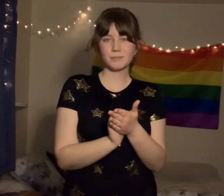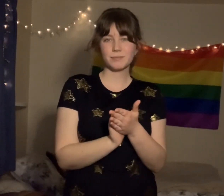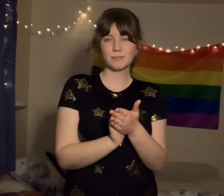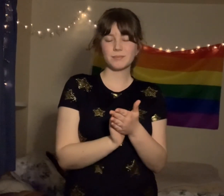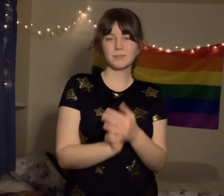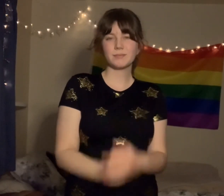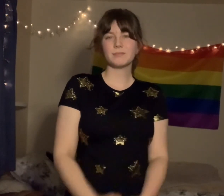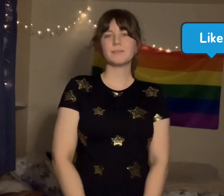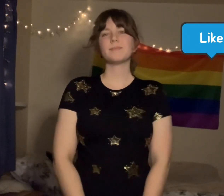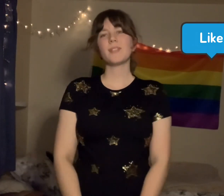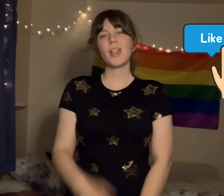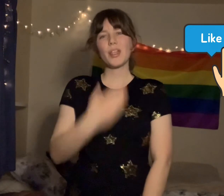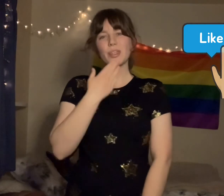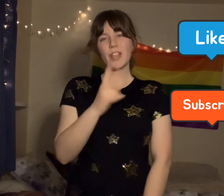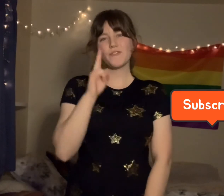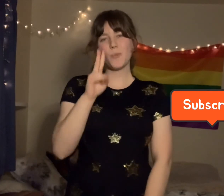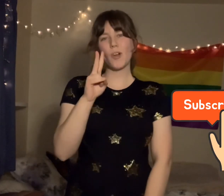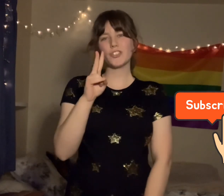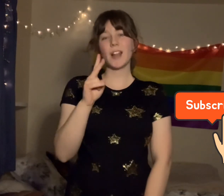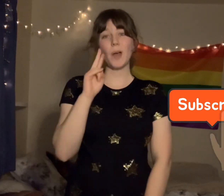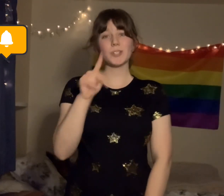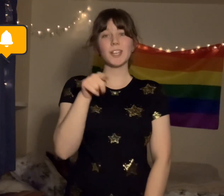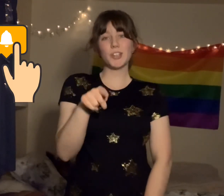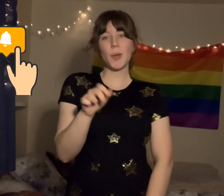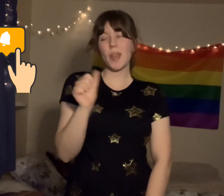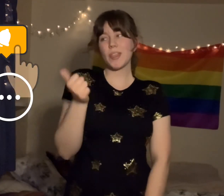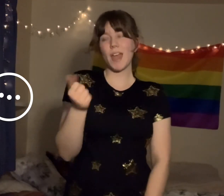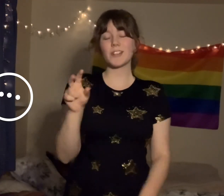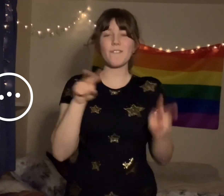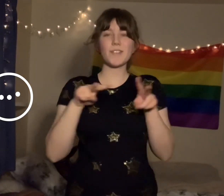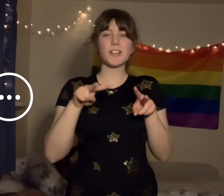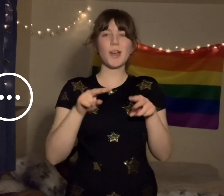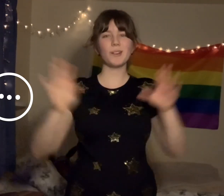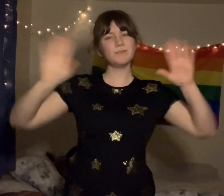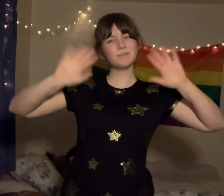Thank you for watching I will see you in the next video, Bye!